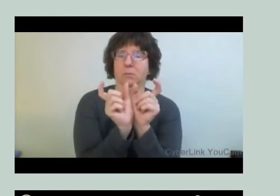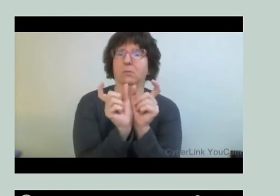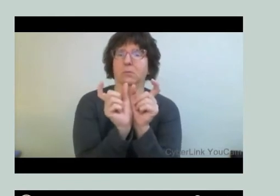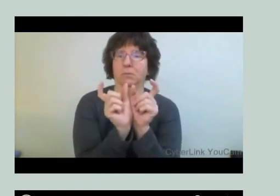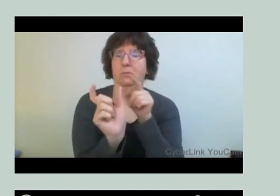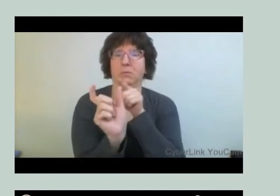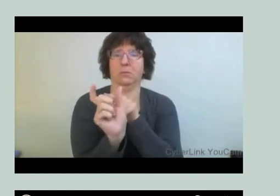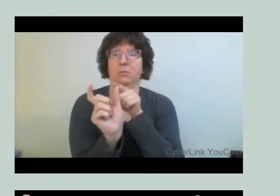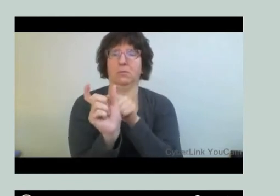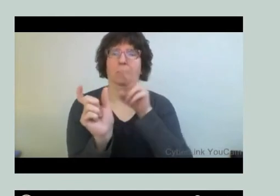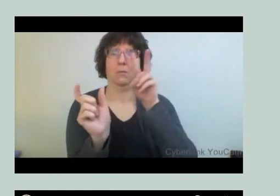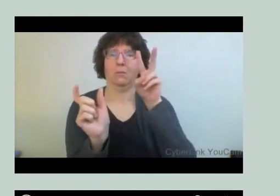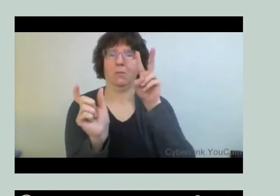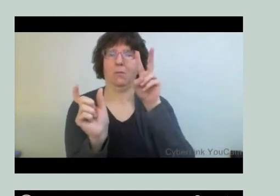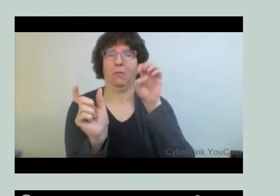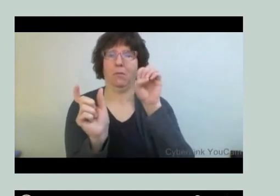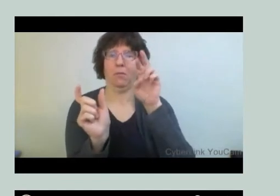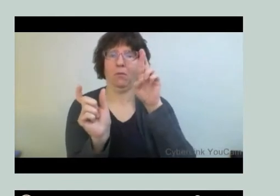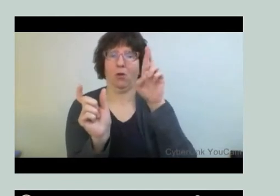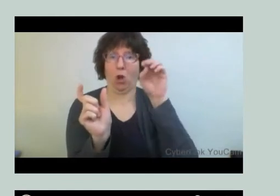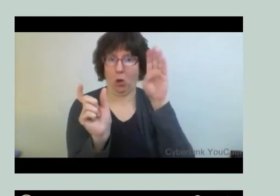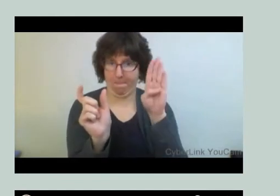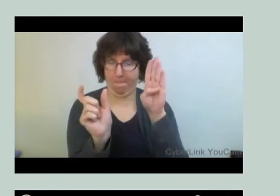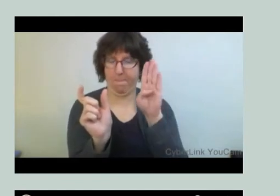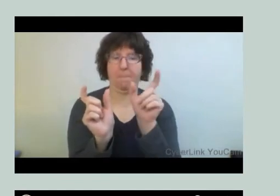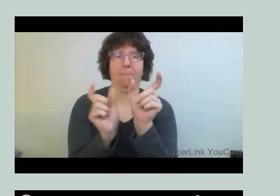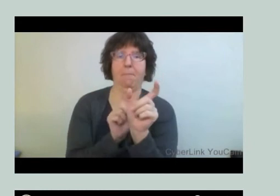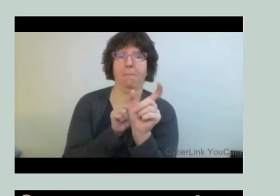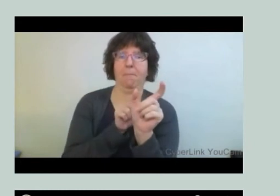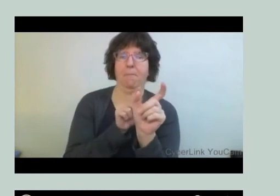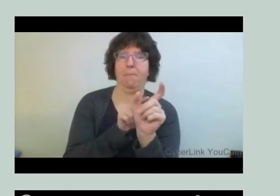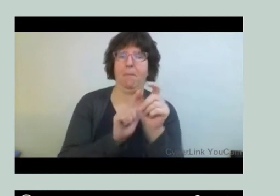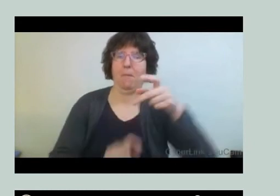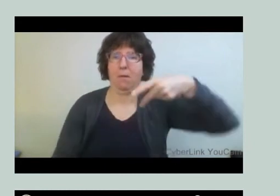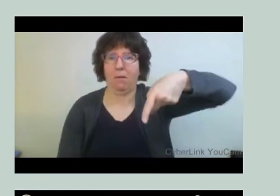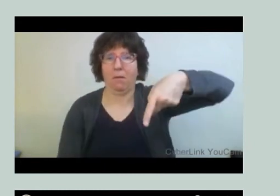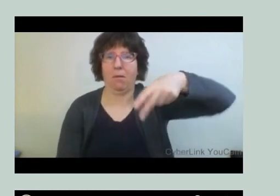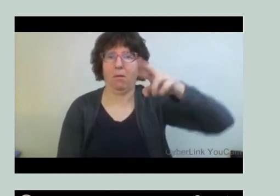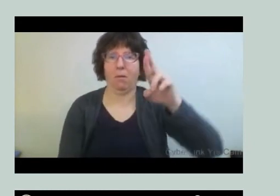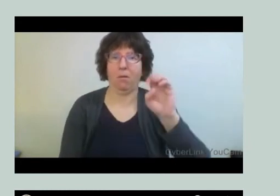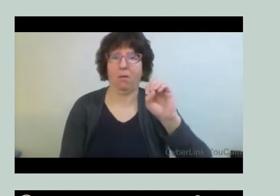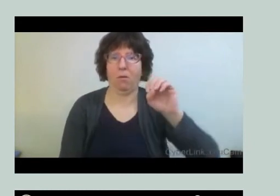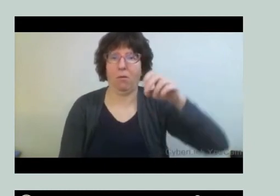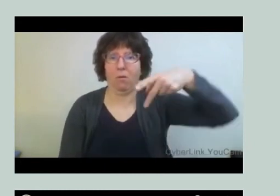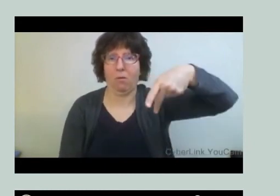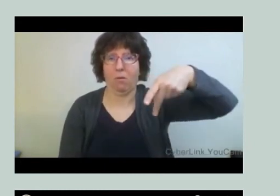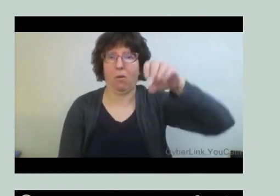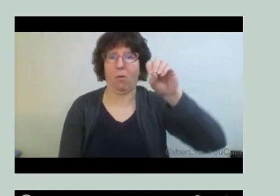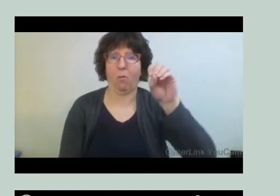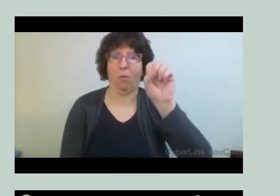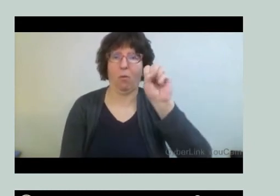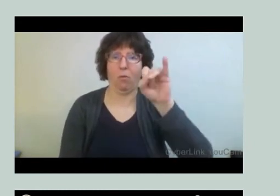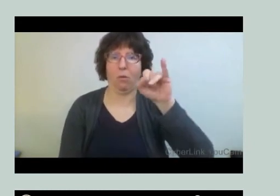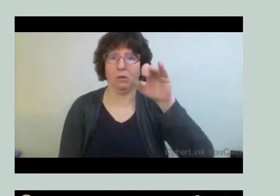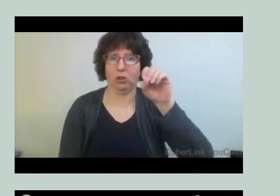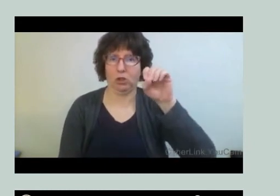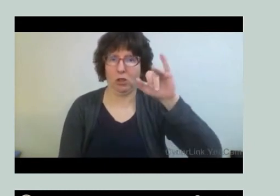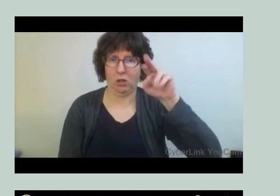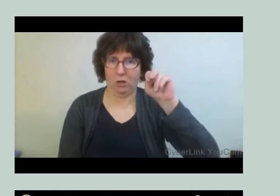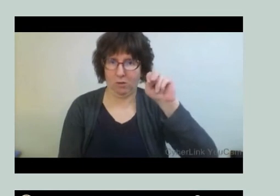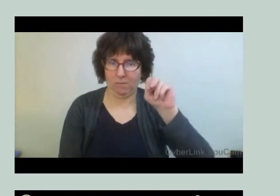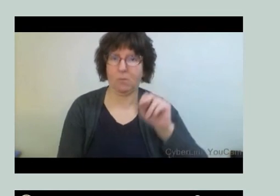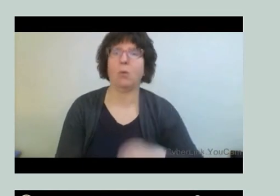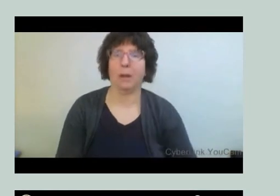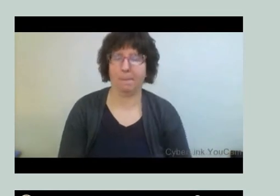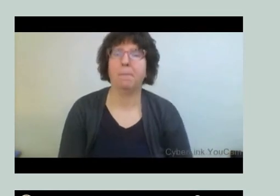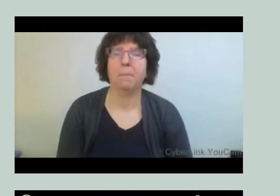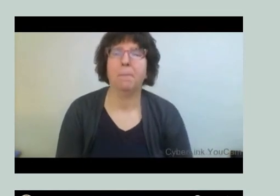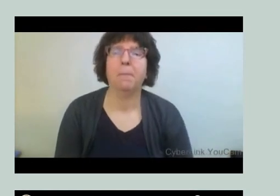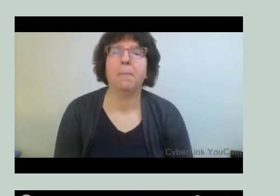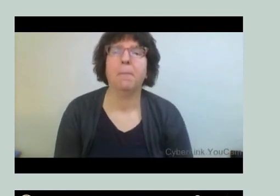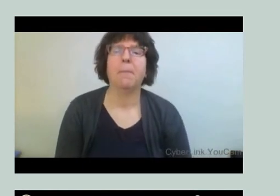The key is to remember you always see a combination of verb and preposition together and that's called a 'phrasal verb.'